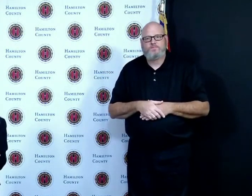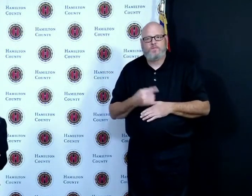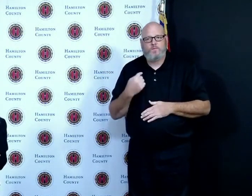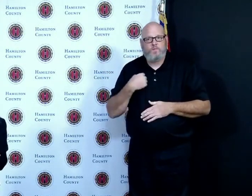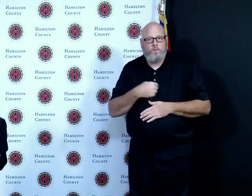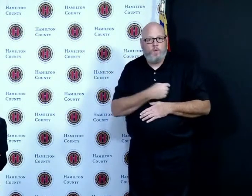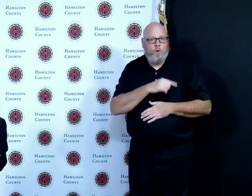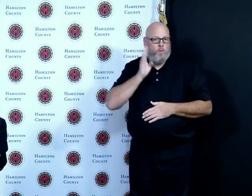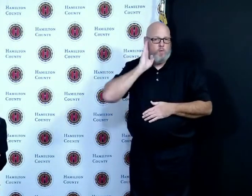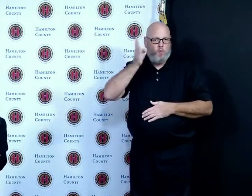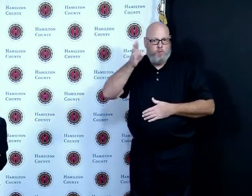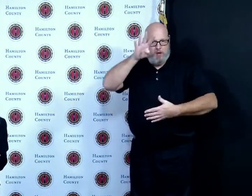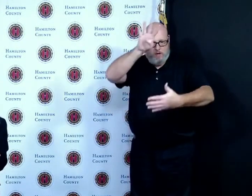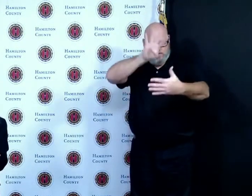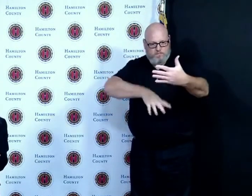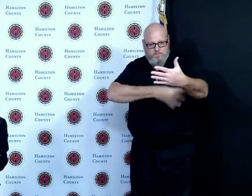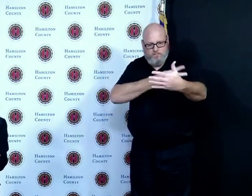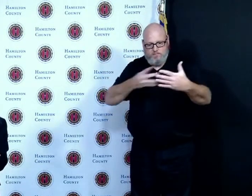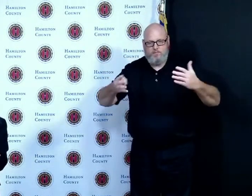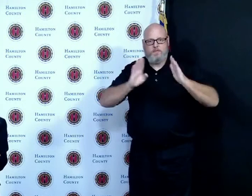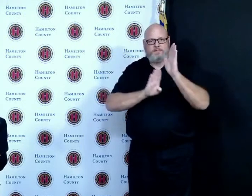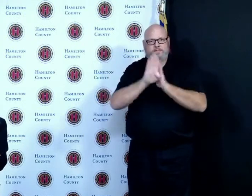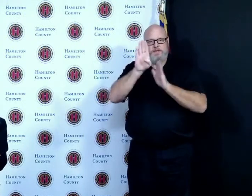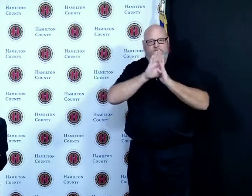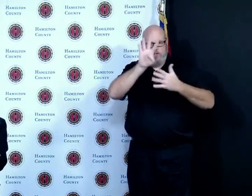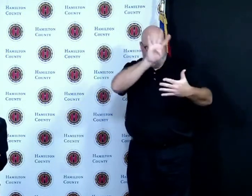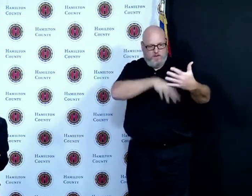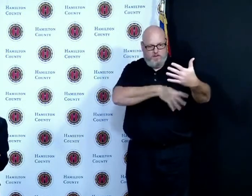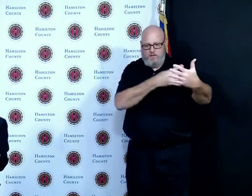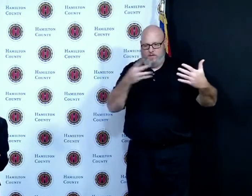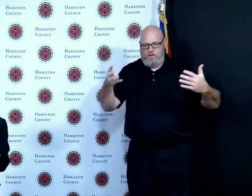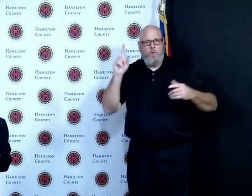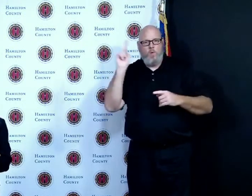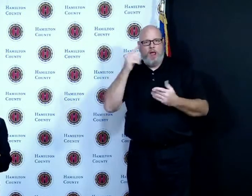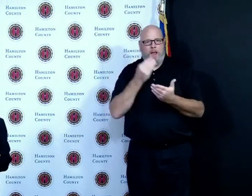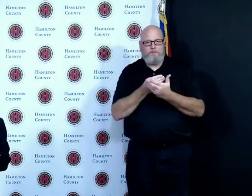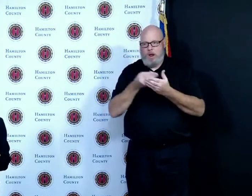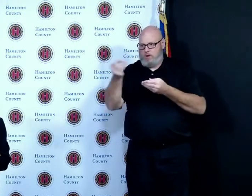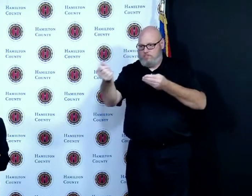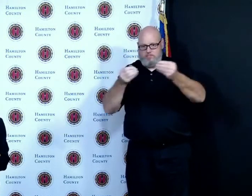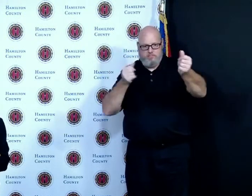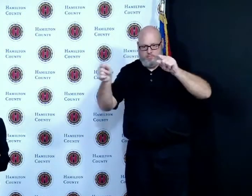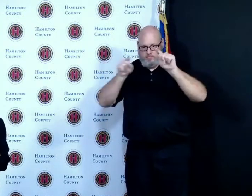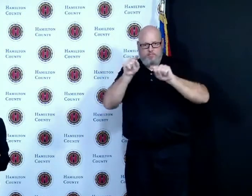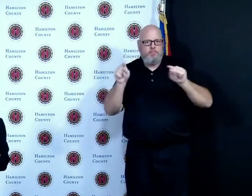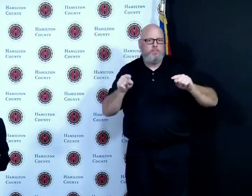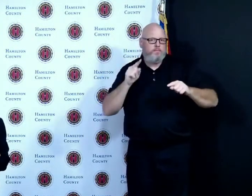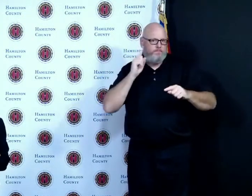there are about 9,300 individuals that are still carrying Covid within our community so a lot of